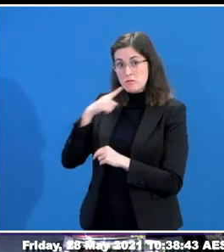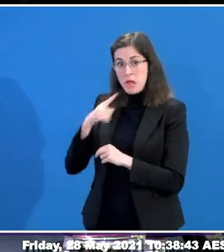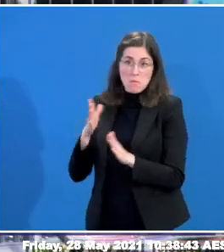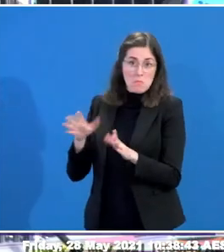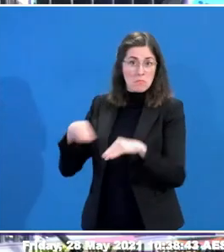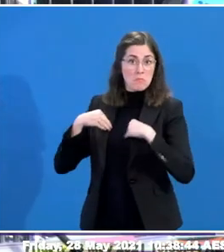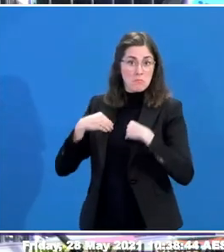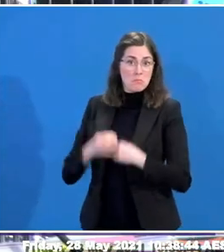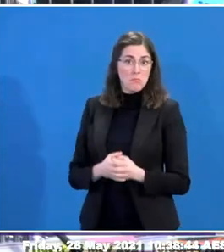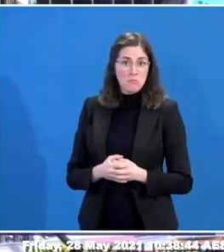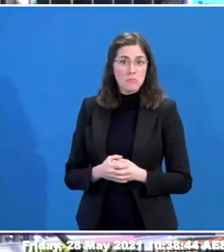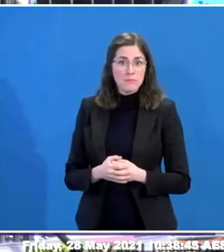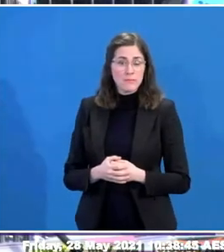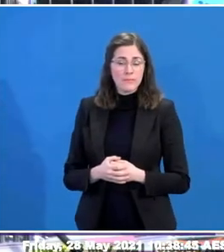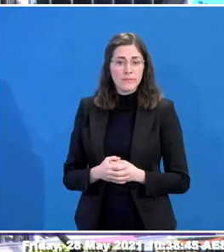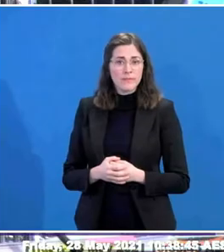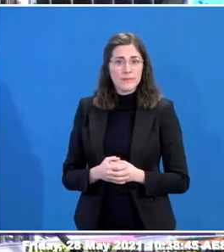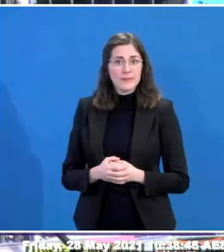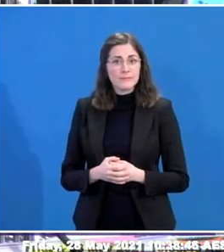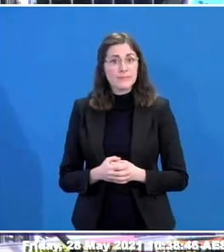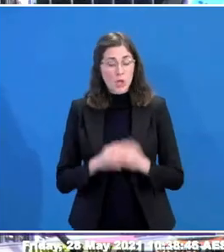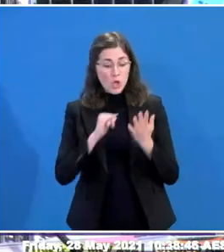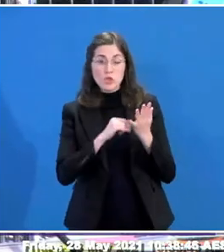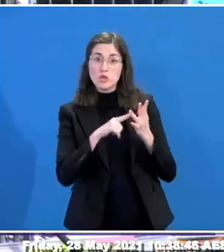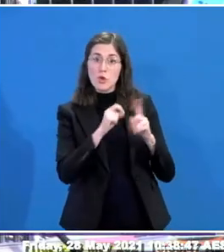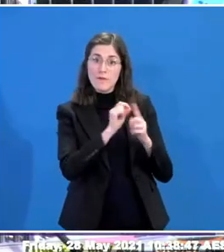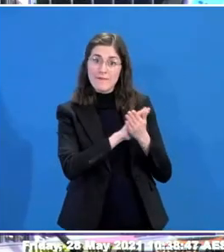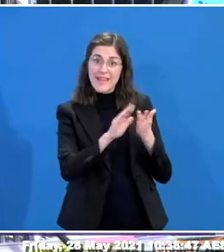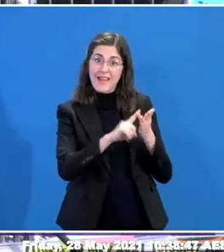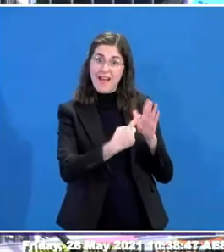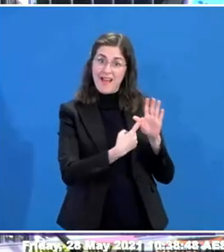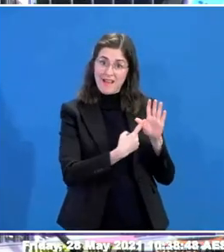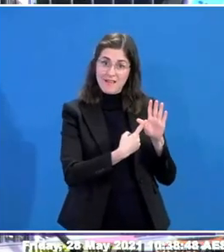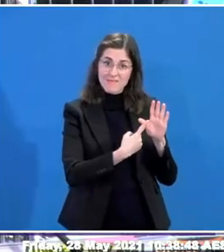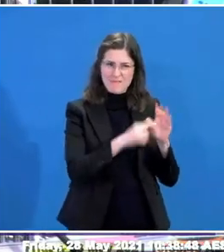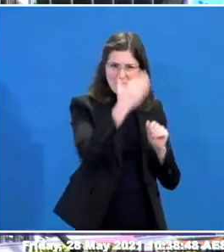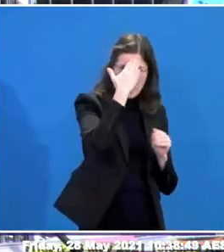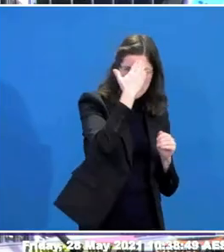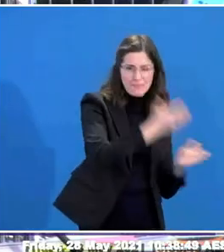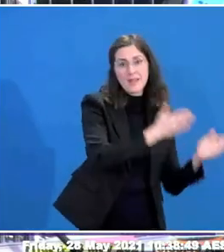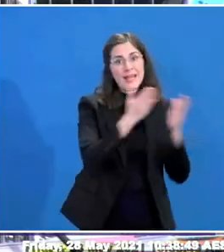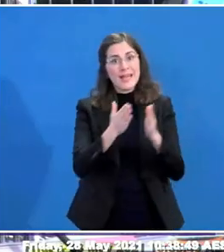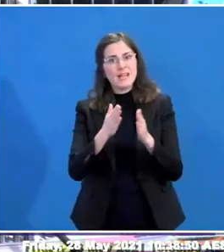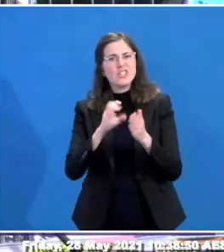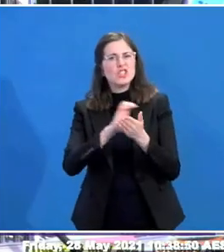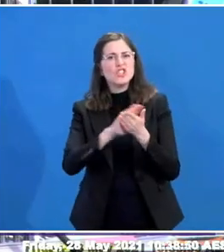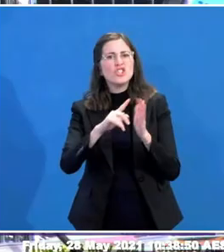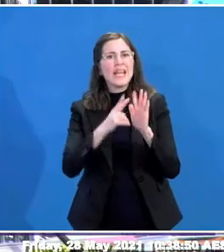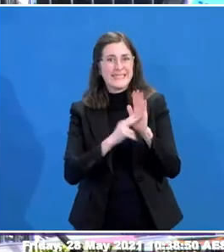And that Sophia and Chen's mother, Jennie Piaud concludes,